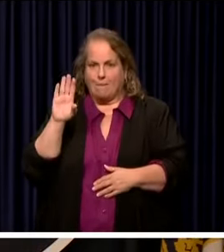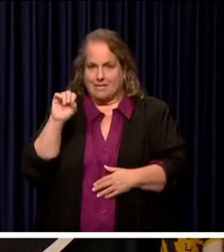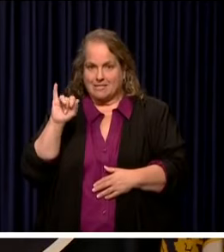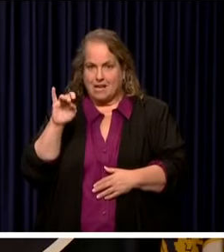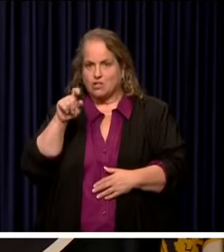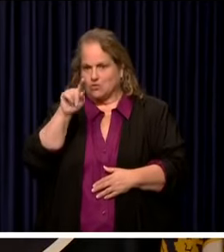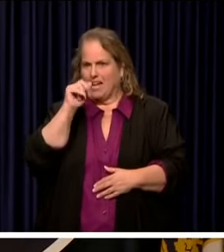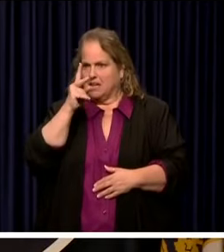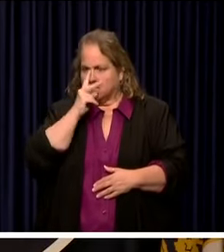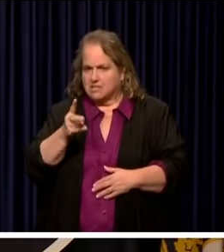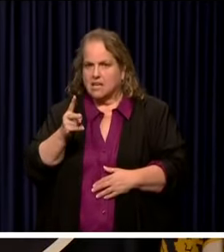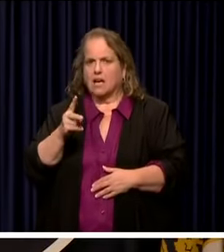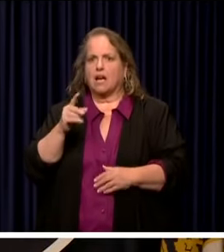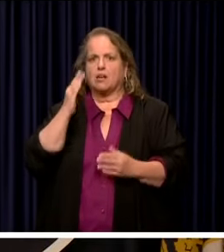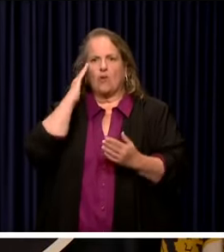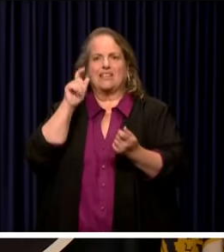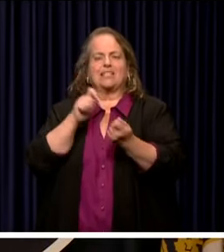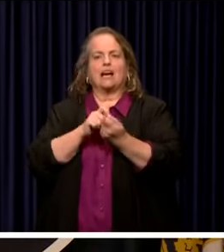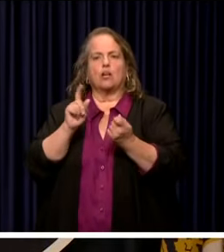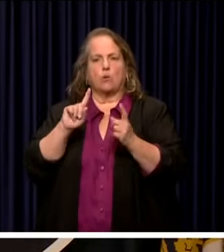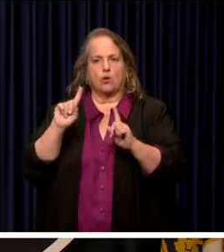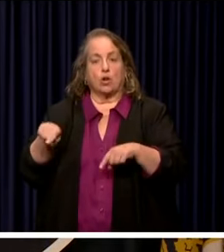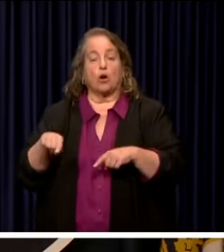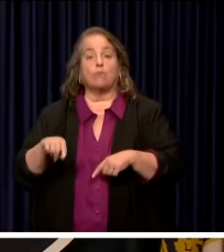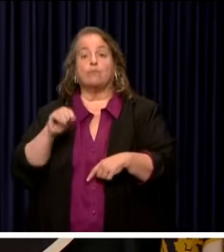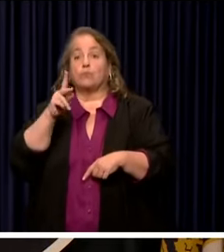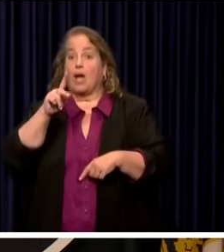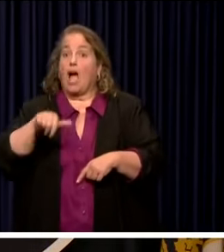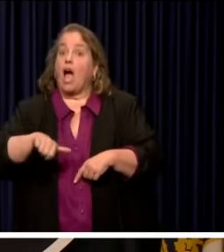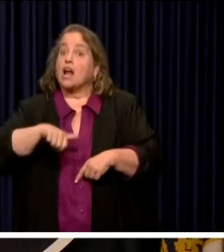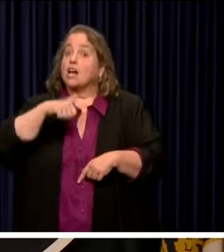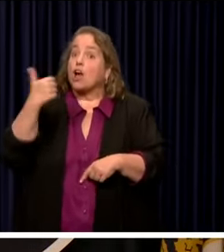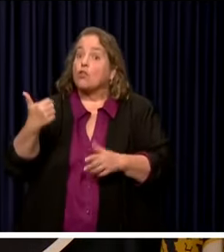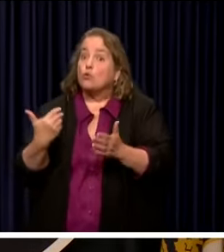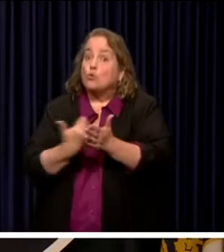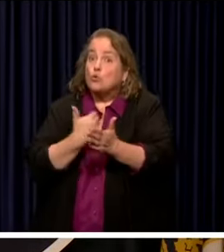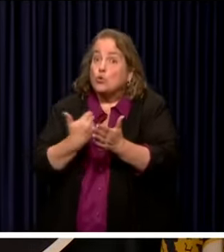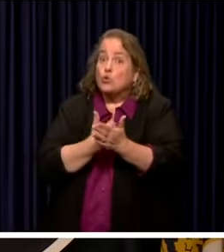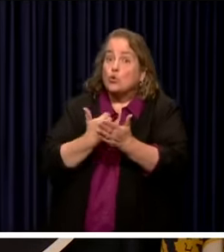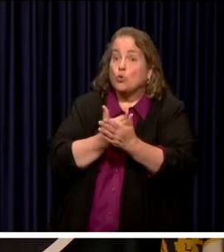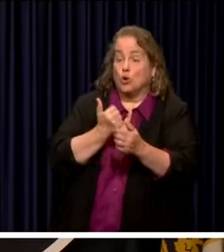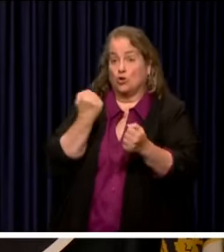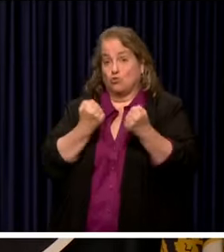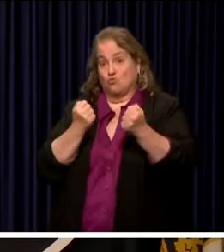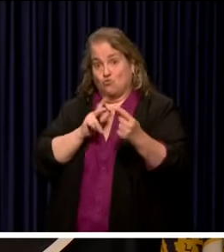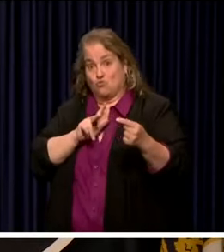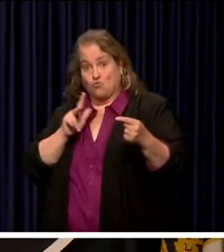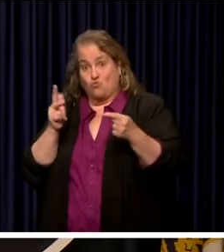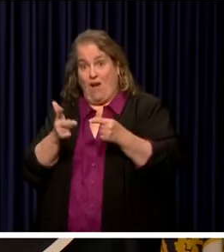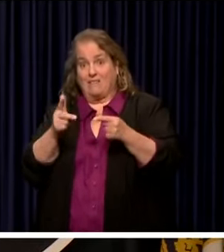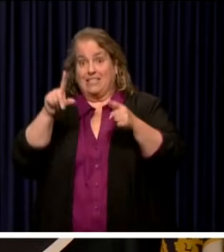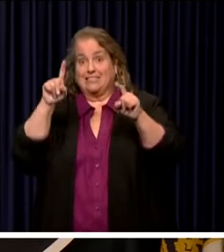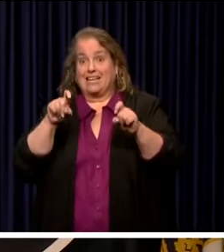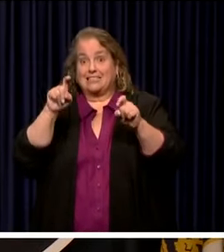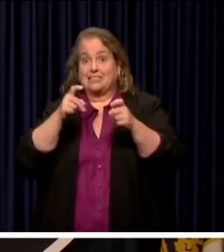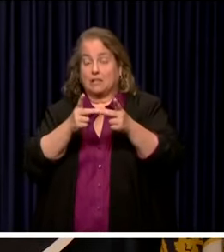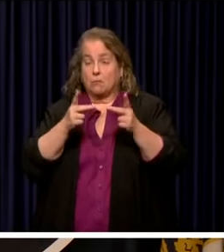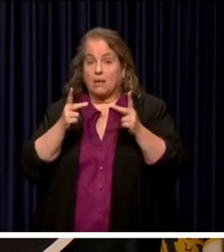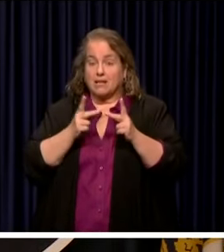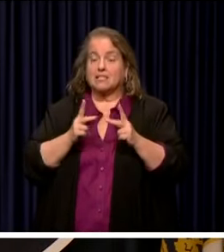REPRESENT OUR MOST SIGNIFICANT EFFORT TO DATE TO INCREASE TESTING.